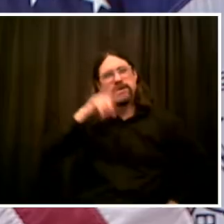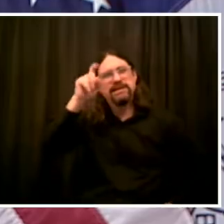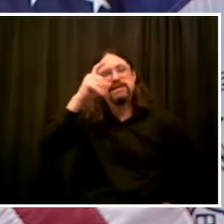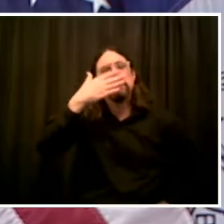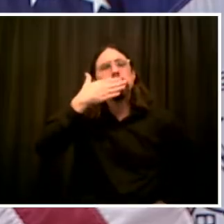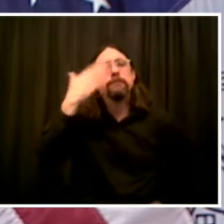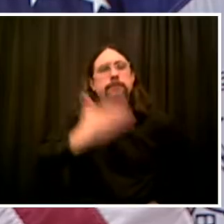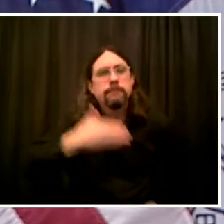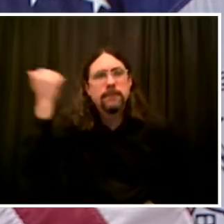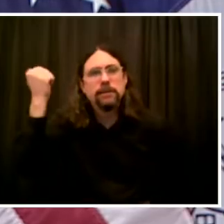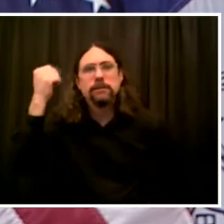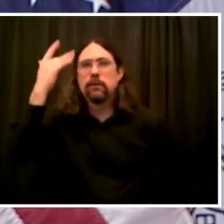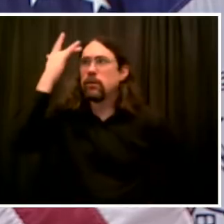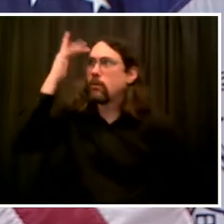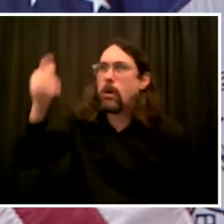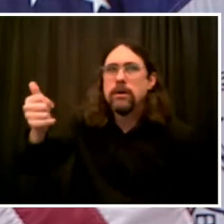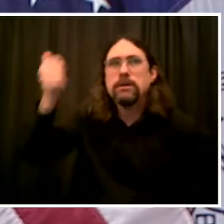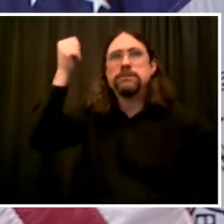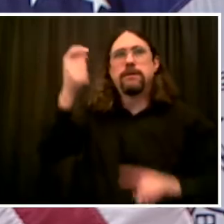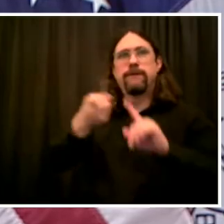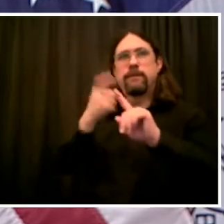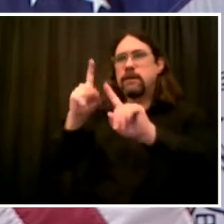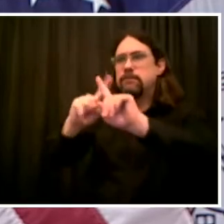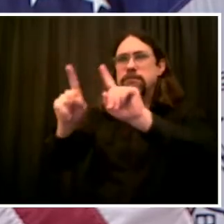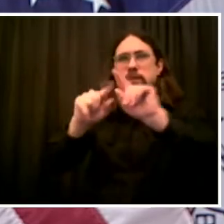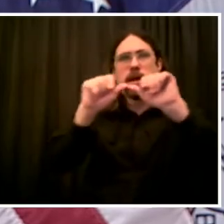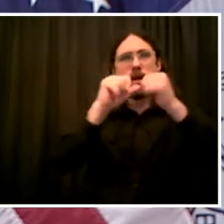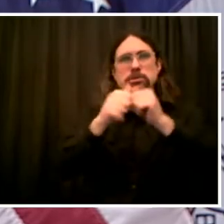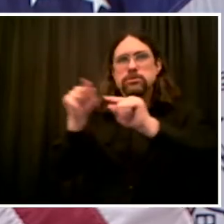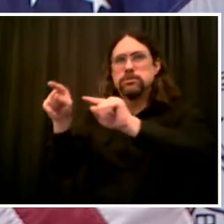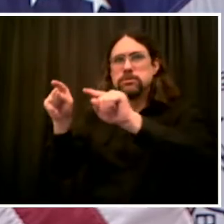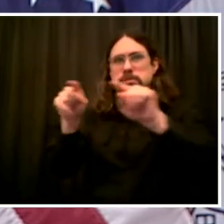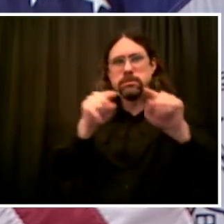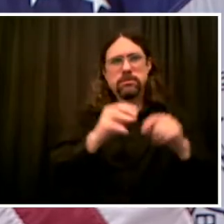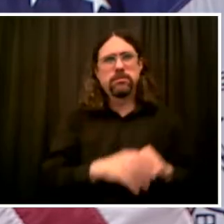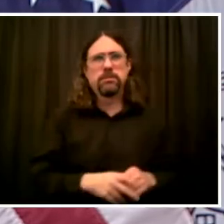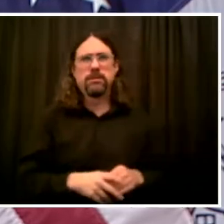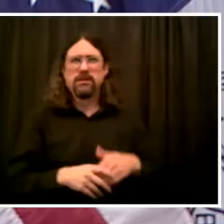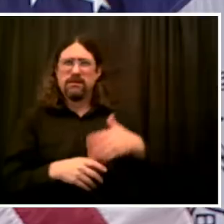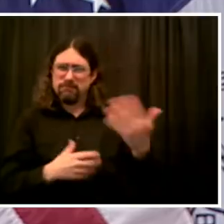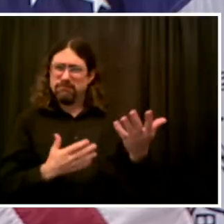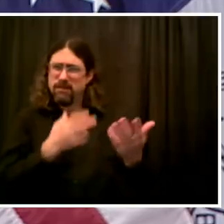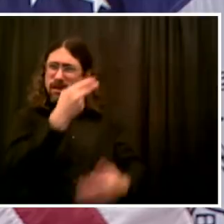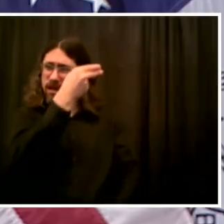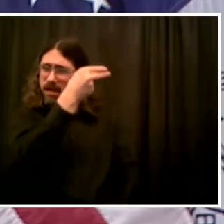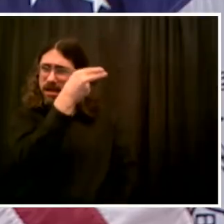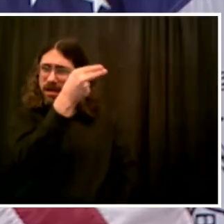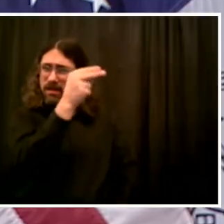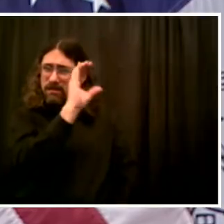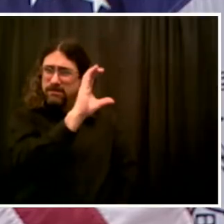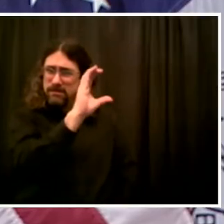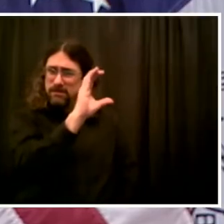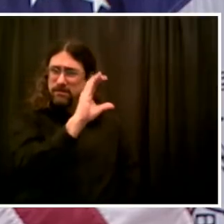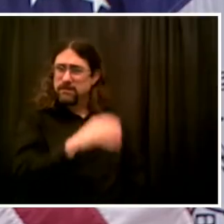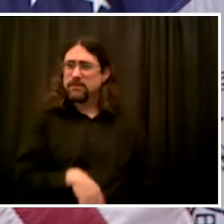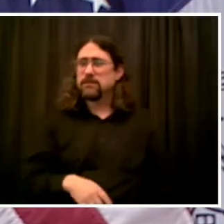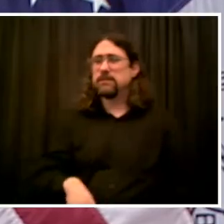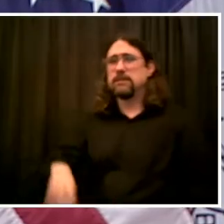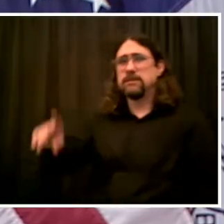AND BRIGHTEST TO ALL AGENCIES.